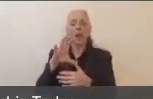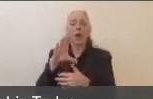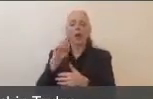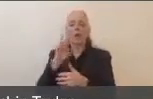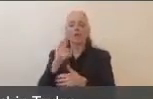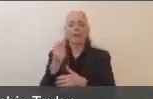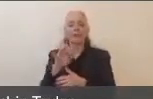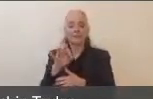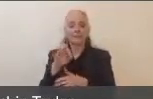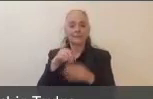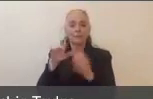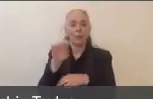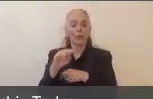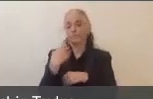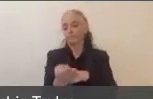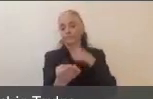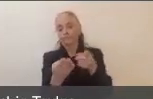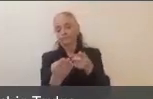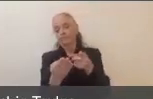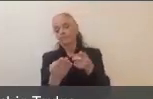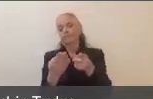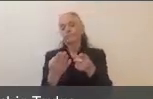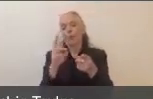at MarinHHS.org/corona virus